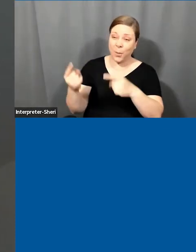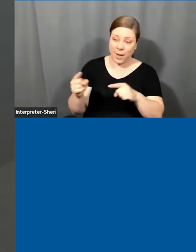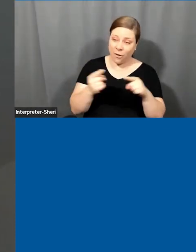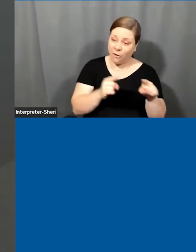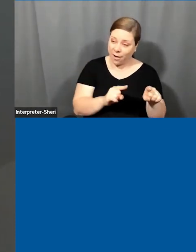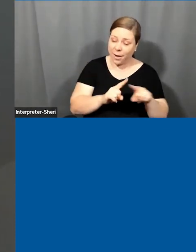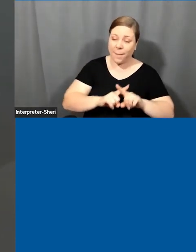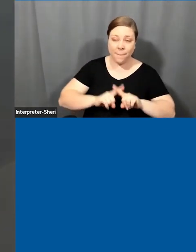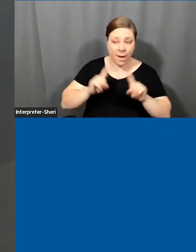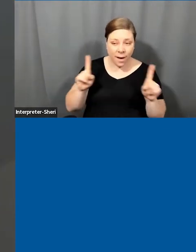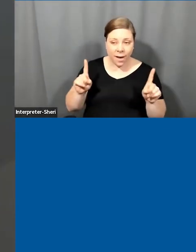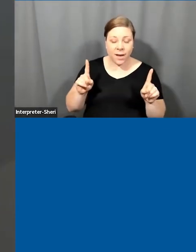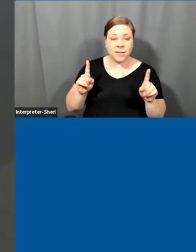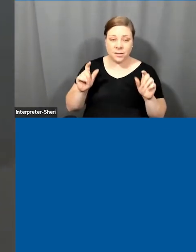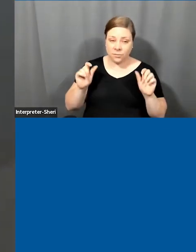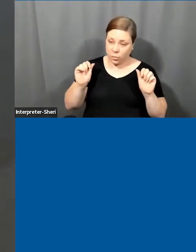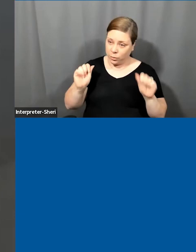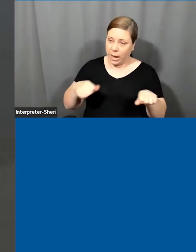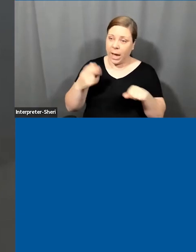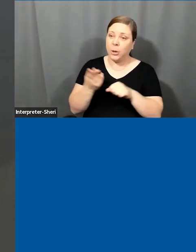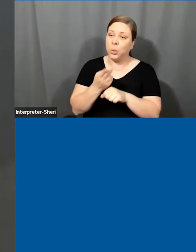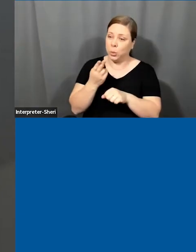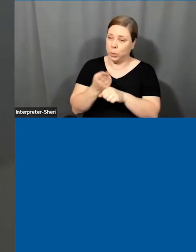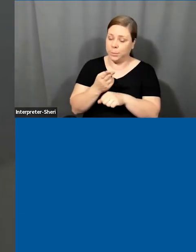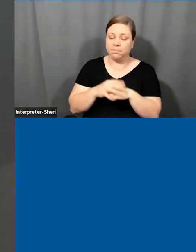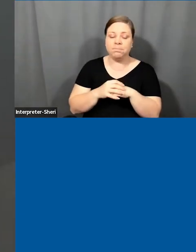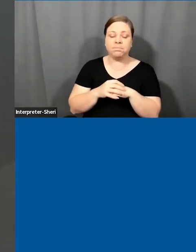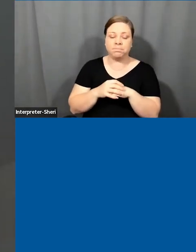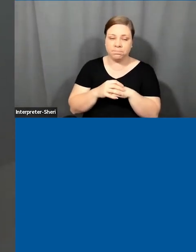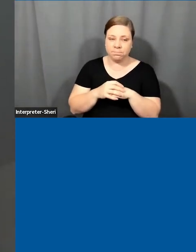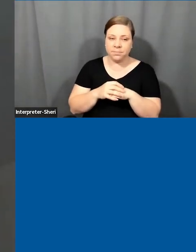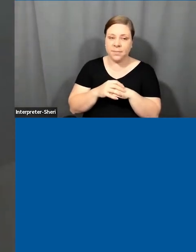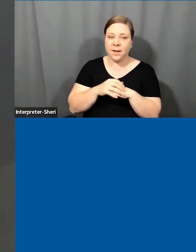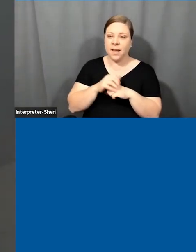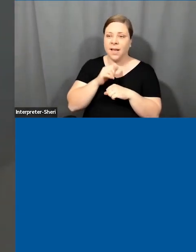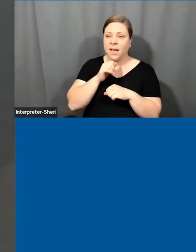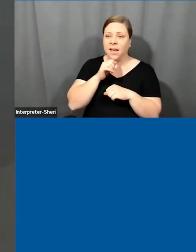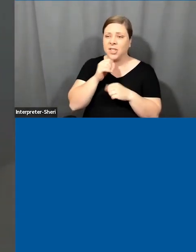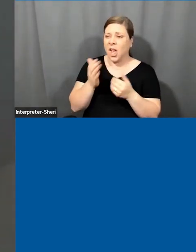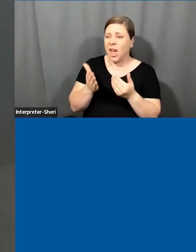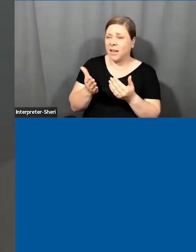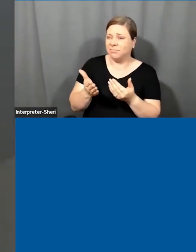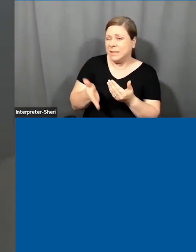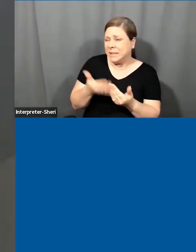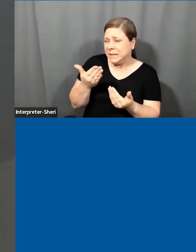but it is usable. I mean, it's not painless, but I'd say it's quite usable